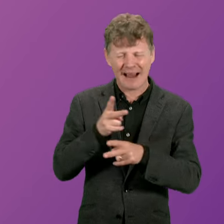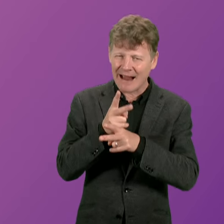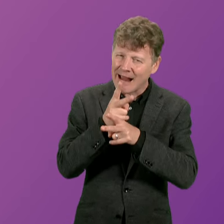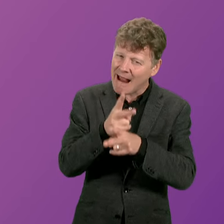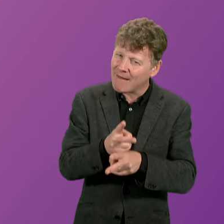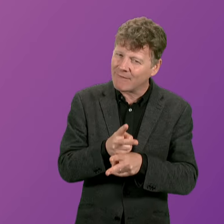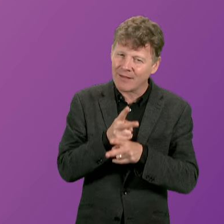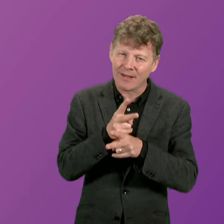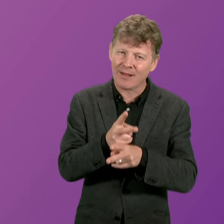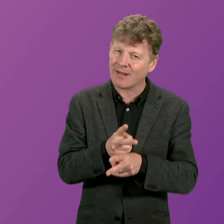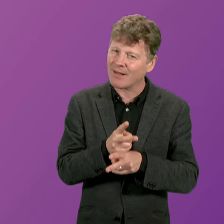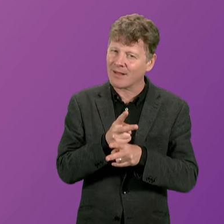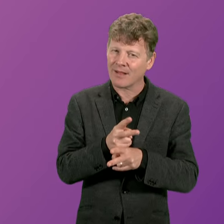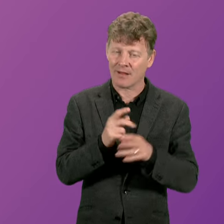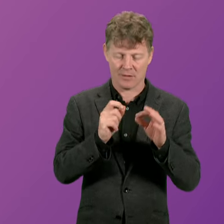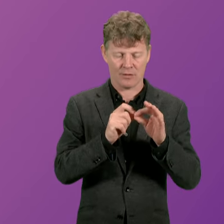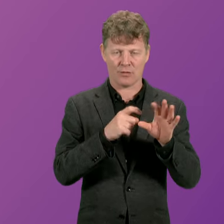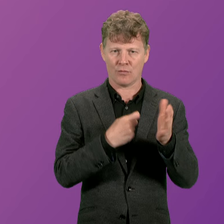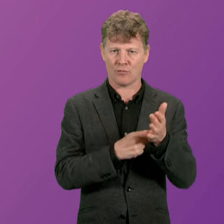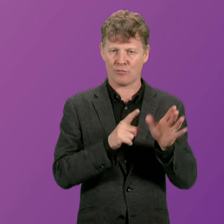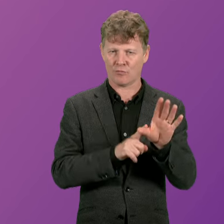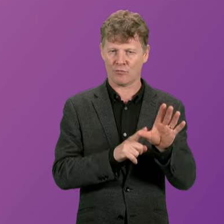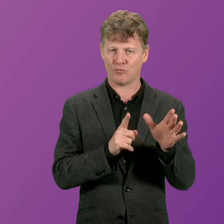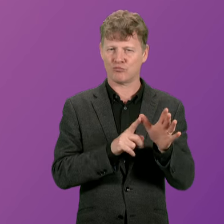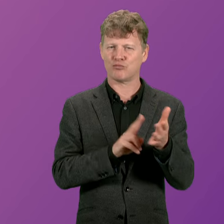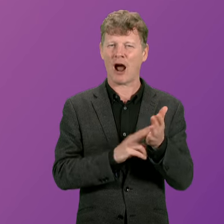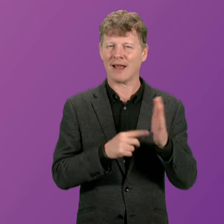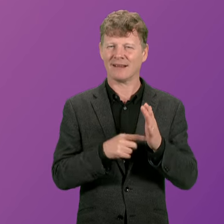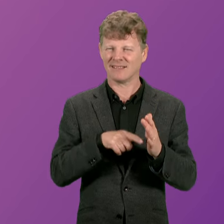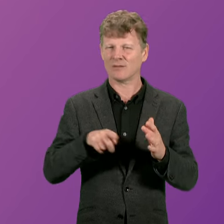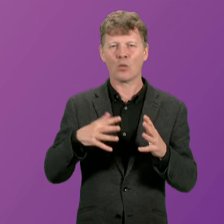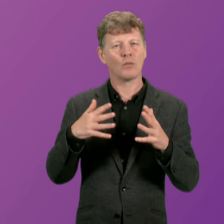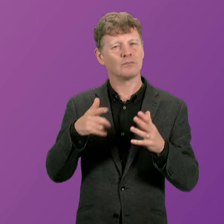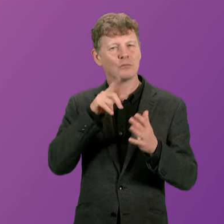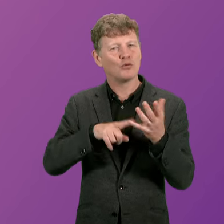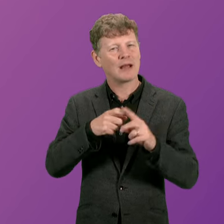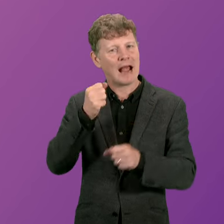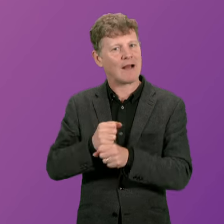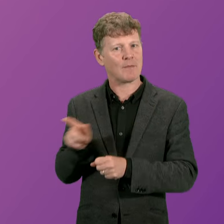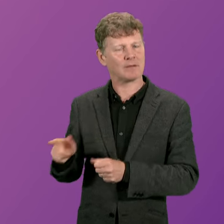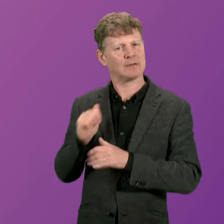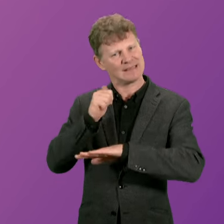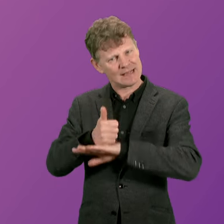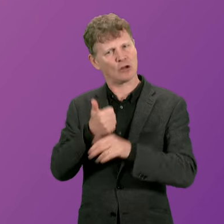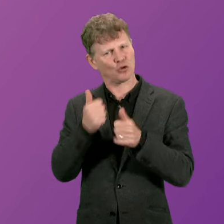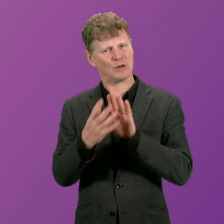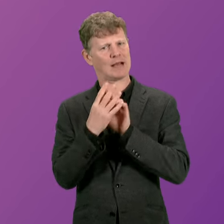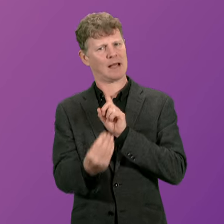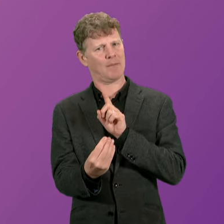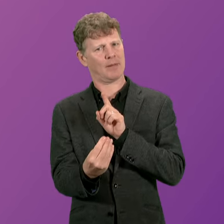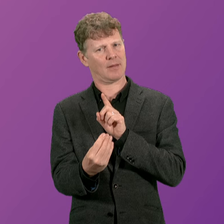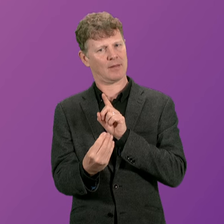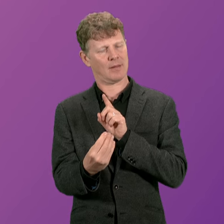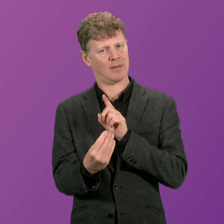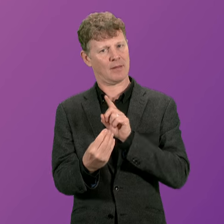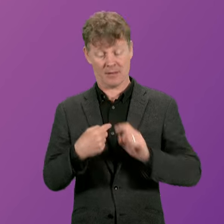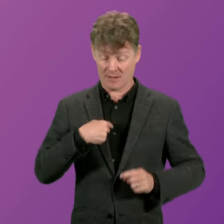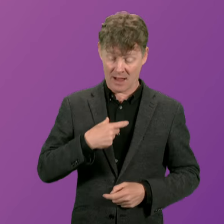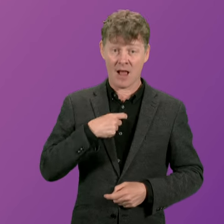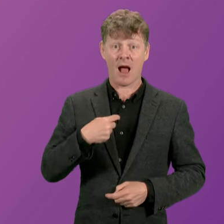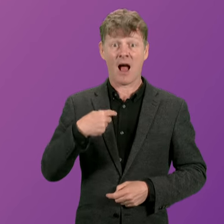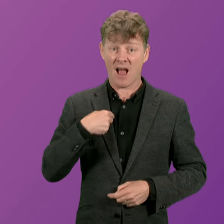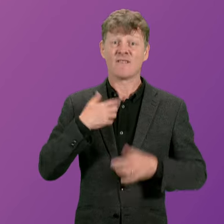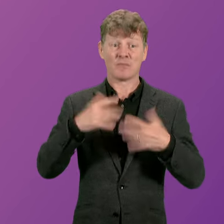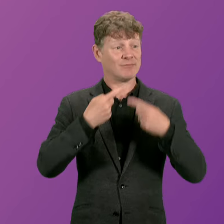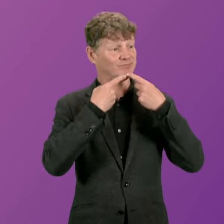The example that Chris Bryant set, whereby an individual who had prejudged a case judged that